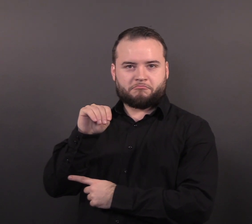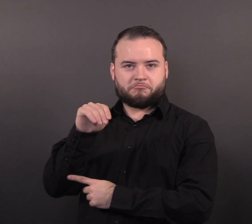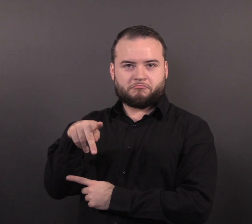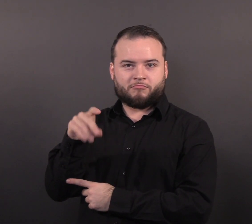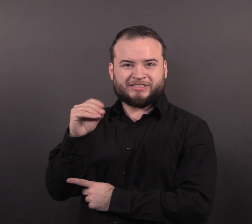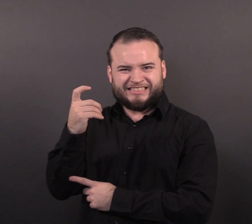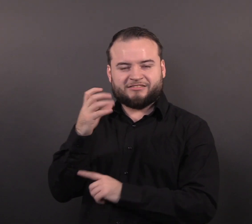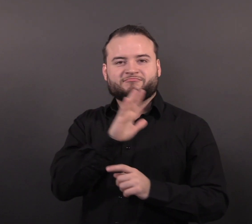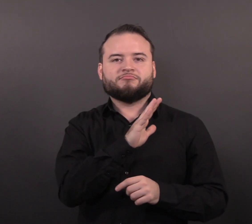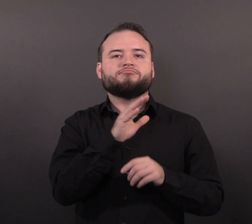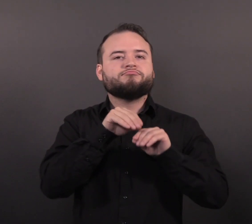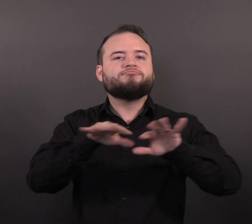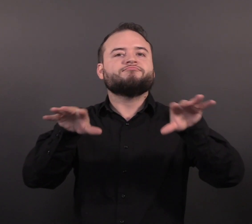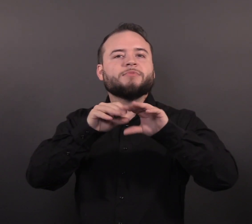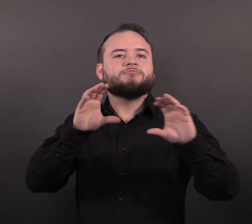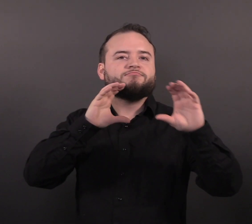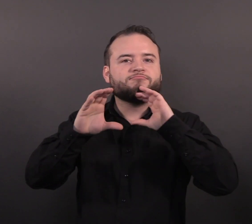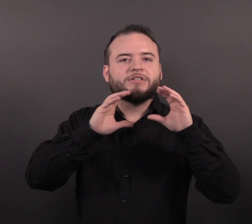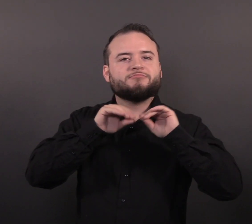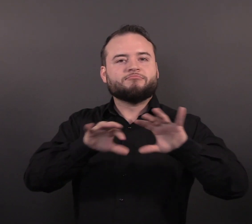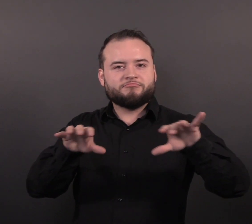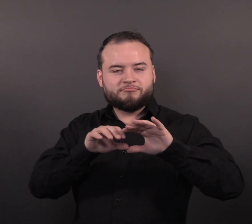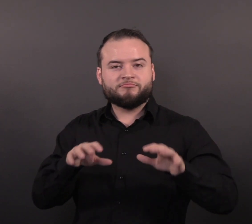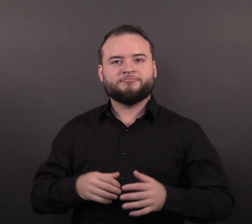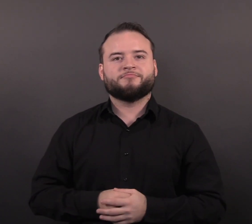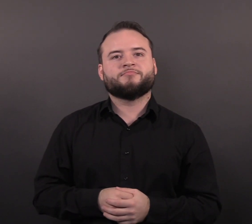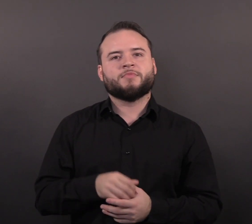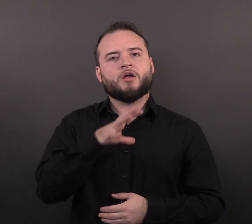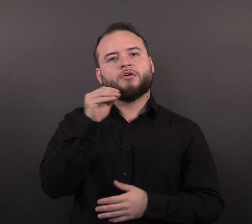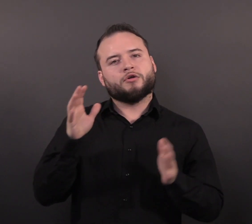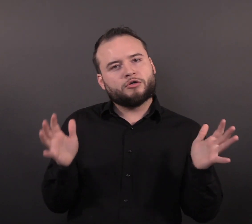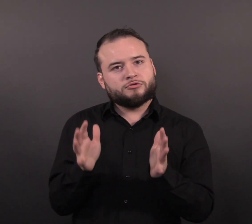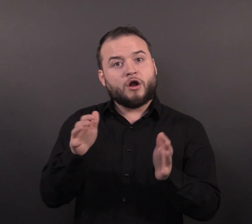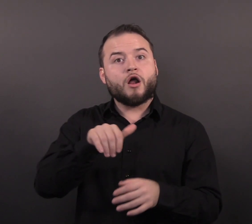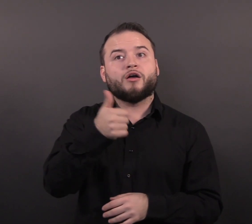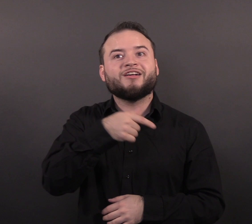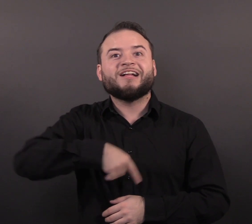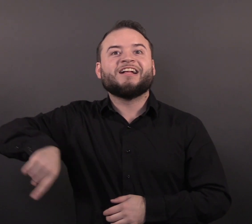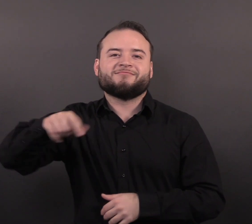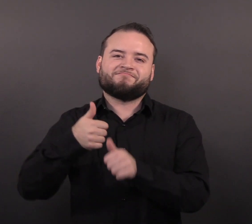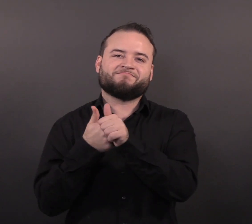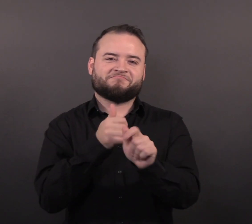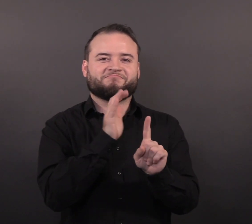to follow these recommendations, to minimize any ongoing negative impact of the current name